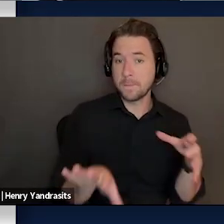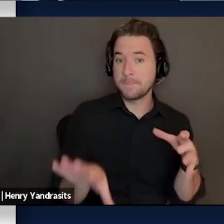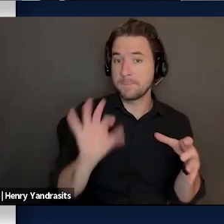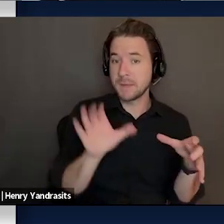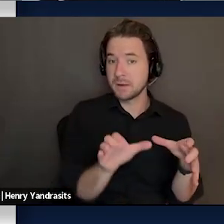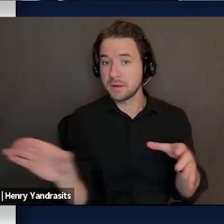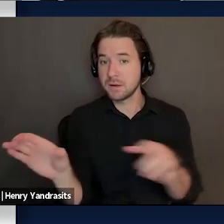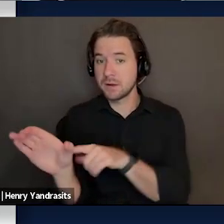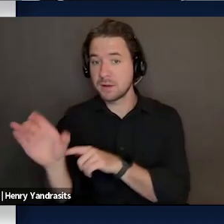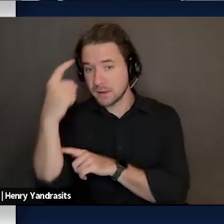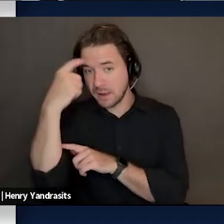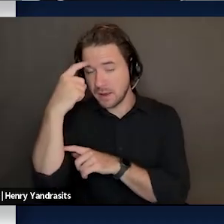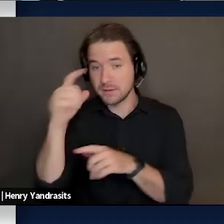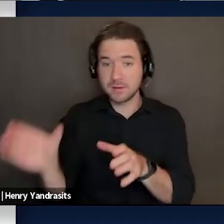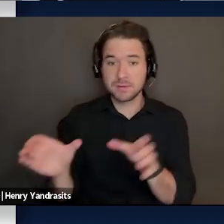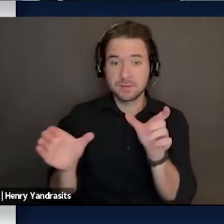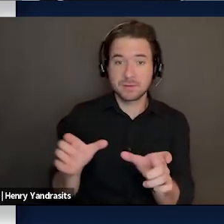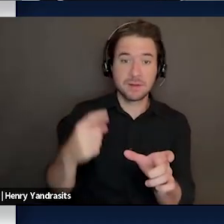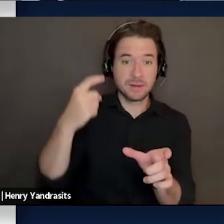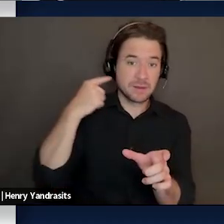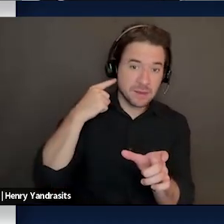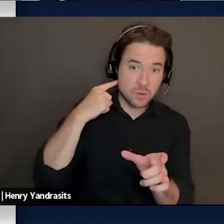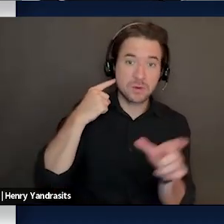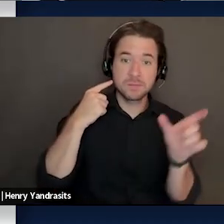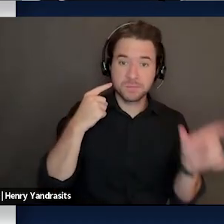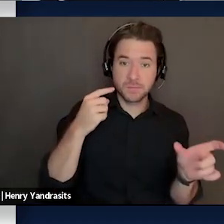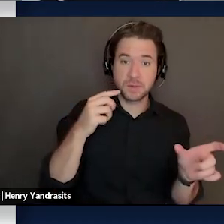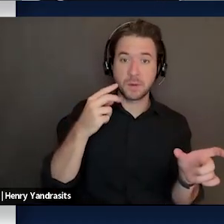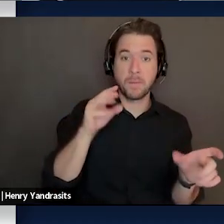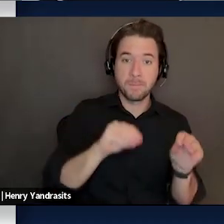hearing, mobility. or vision disabilities?